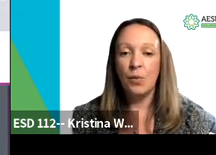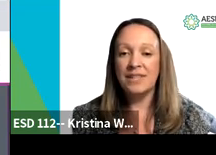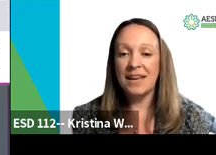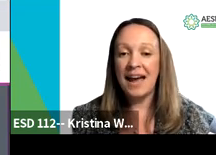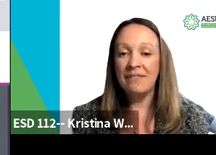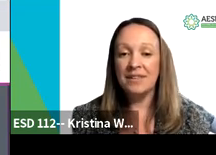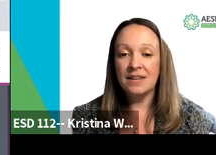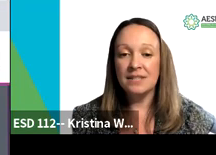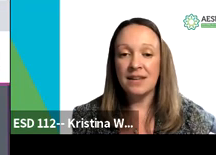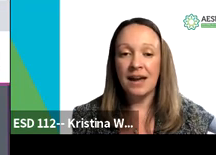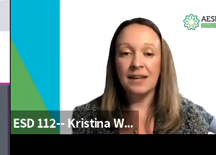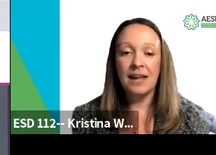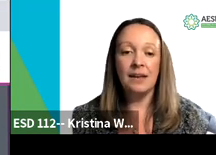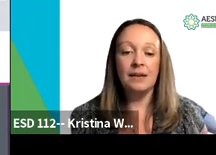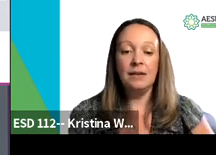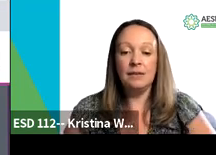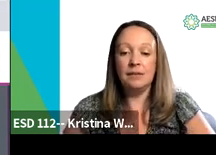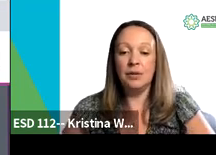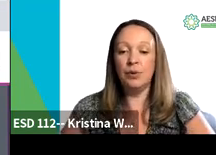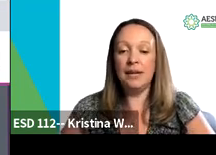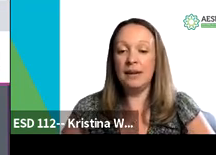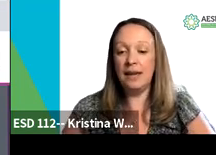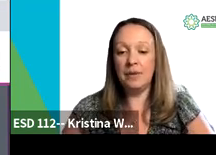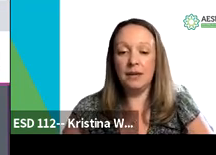ESD 112-- Kristina Wambold: Once I have this I can rename it